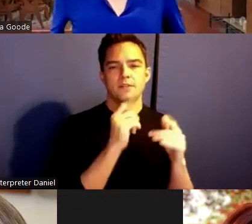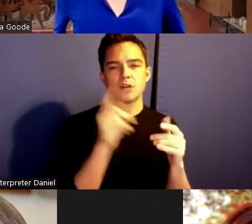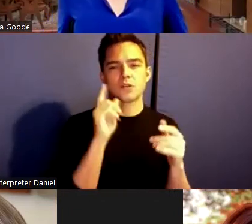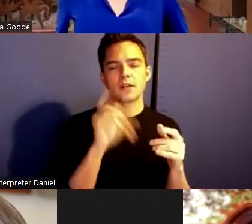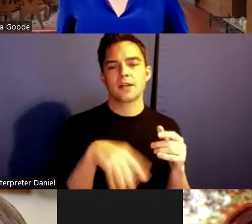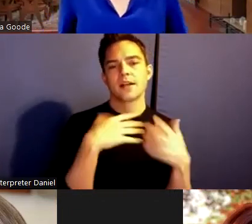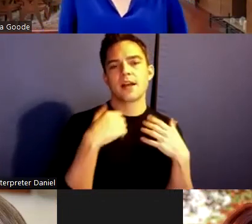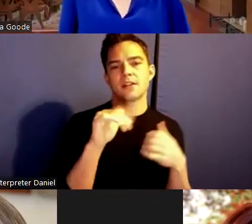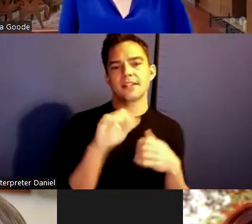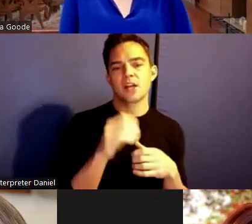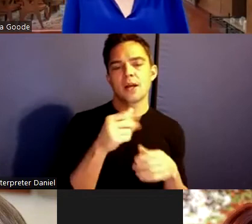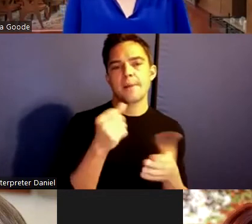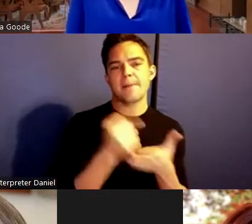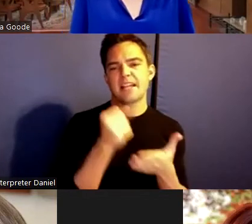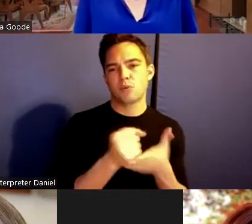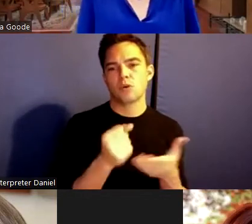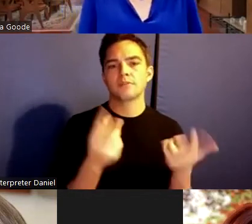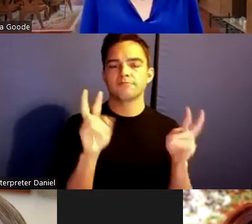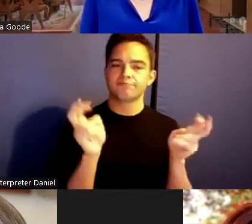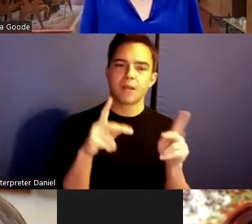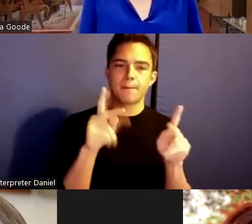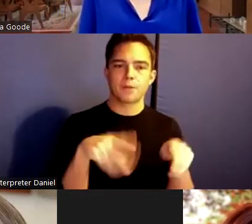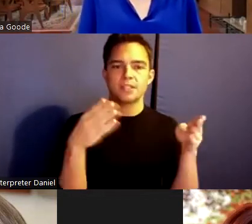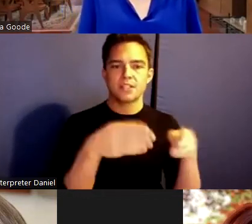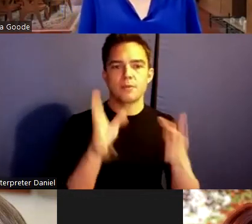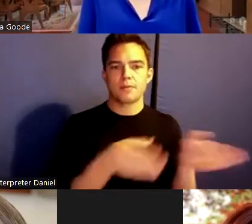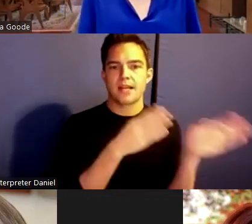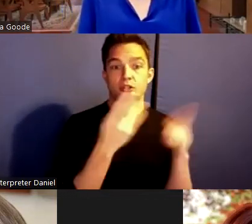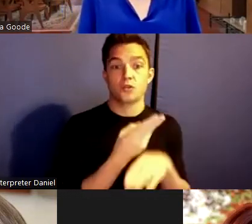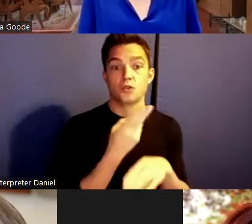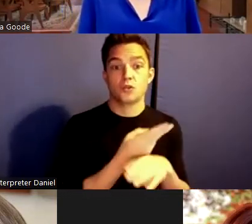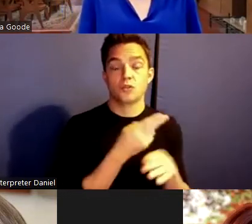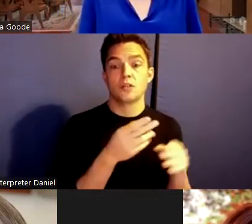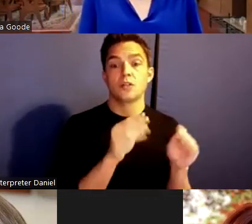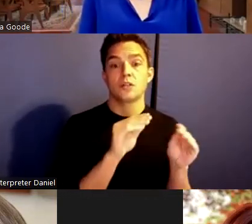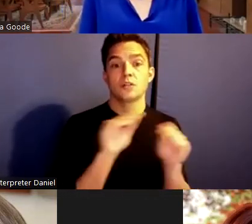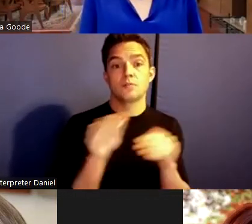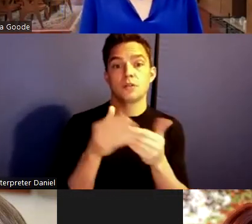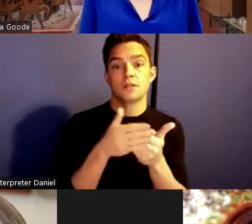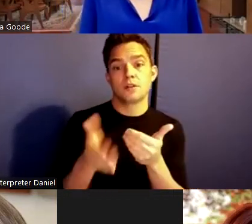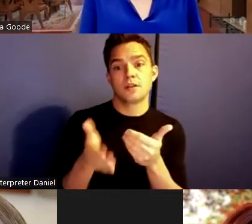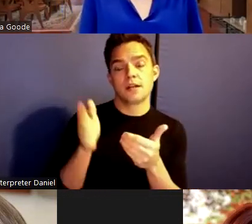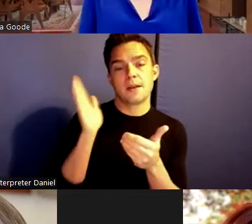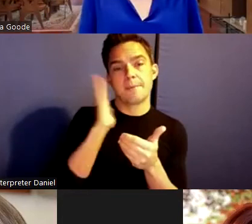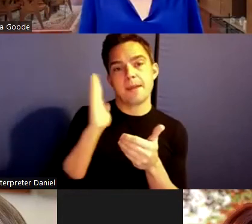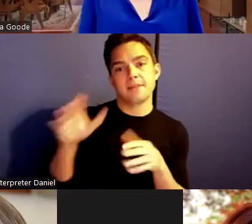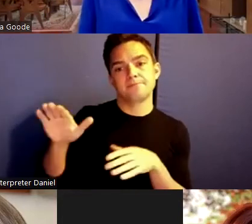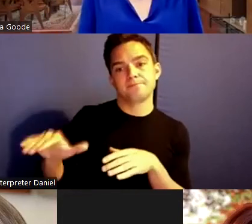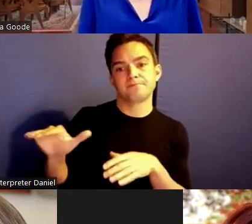passports that was a sort of person centered plan to use to put next on a bedside next to somebody who has a disability